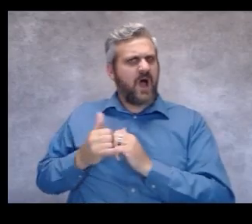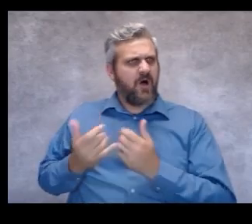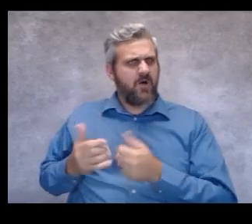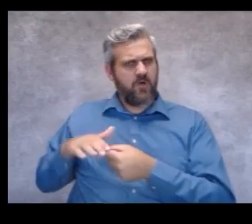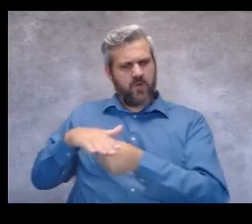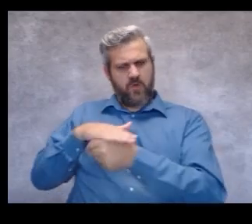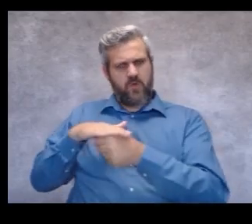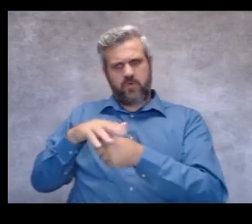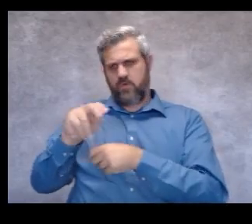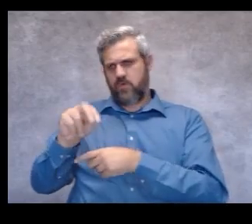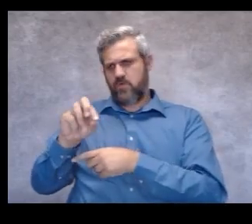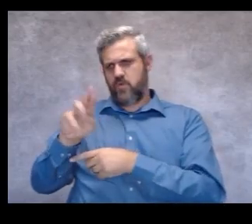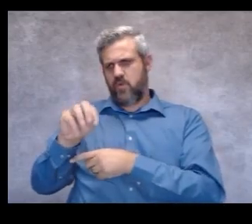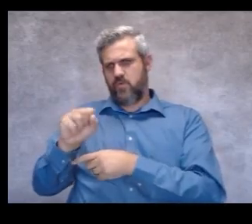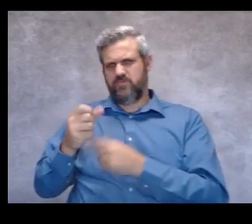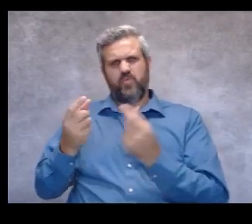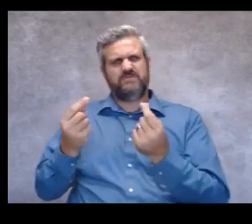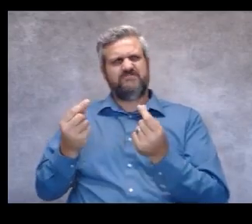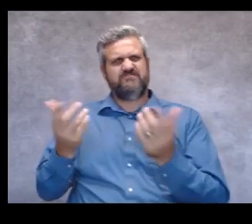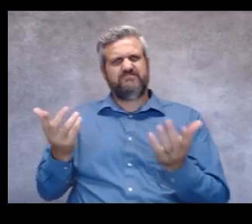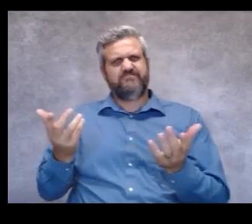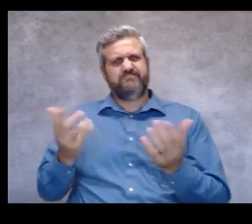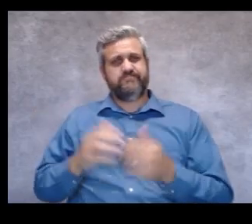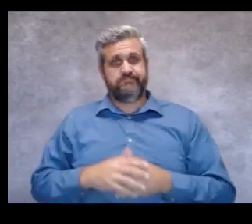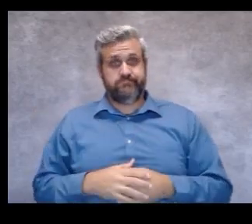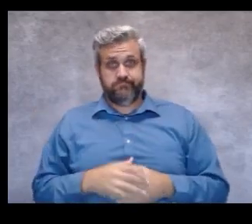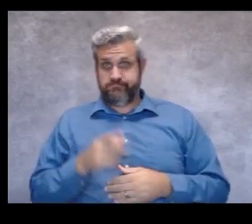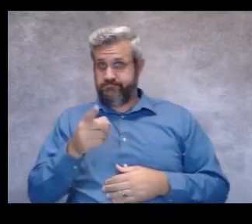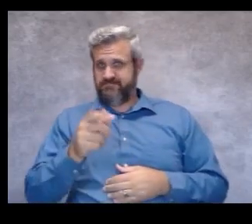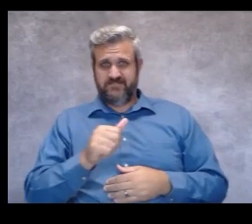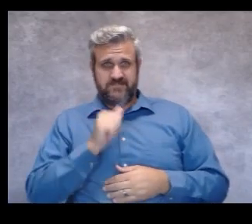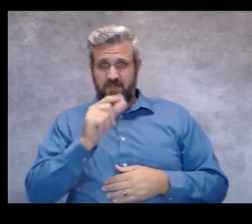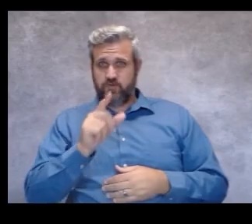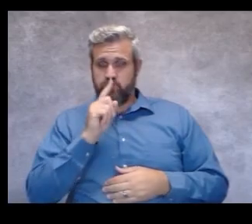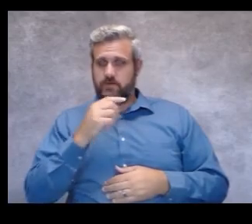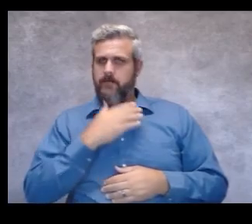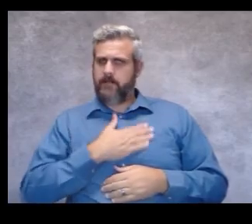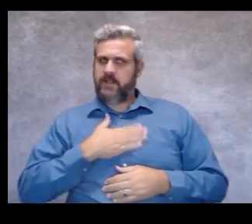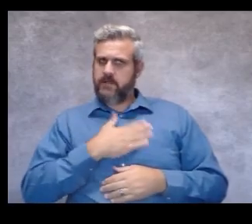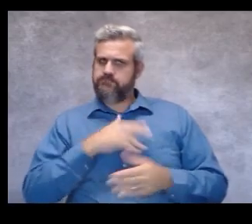What are local norms? If you are unsure, please review the